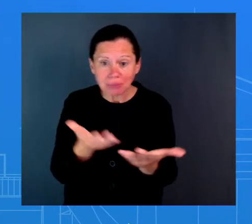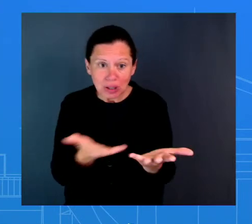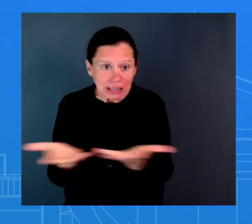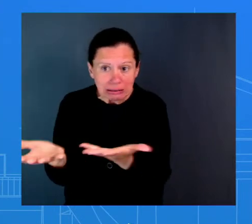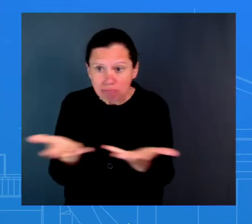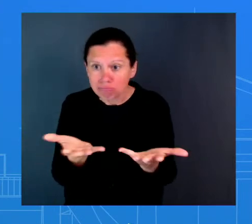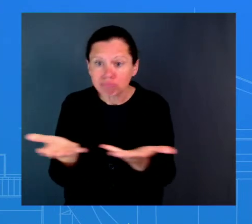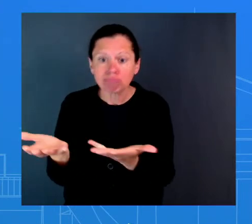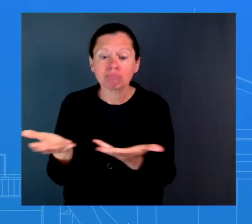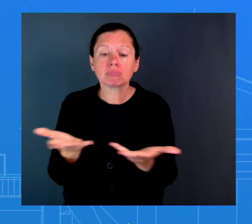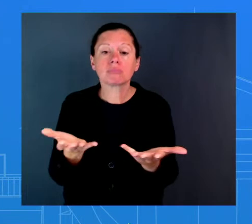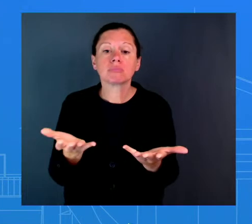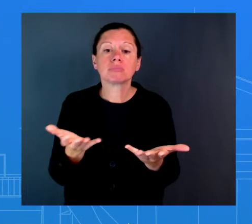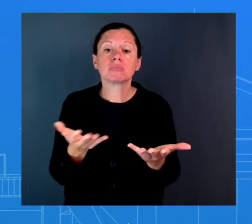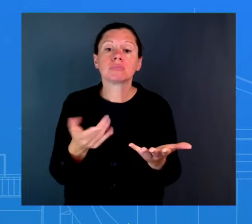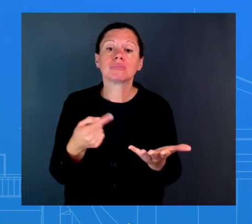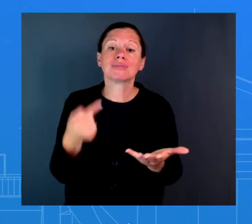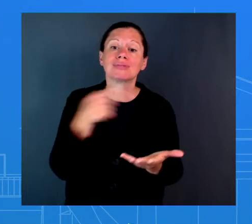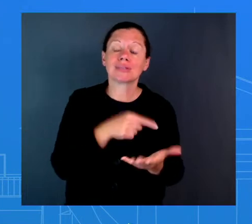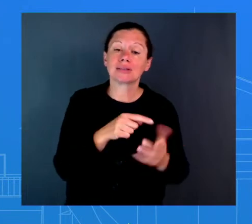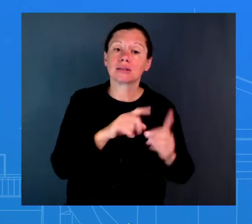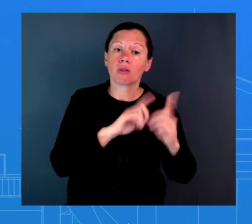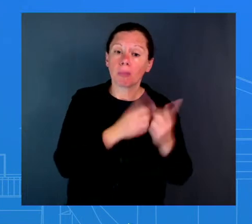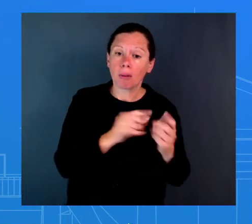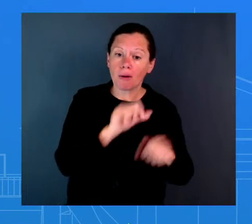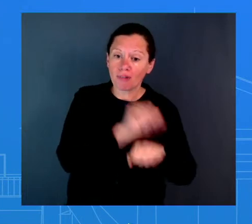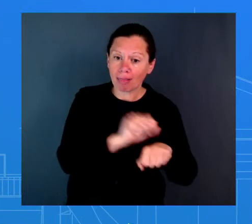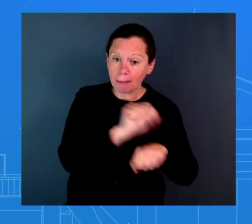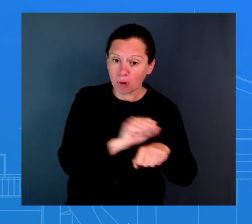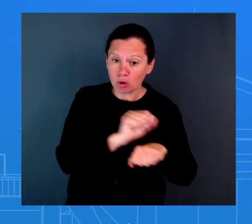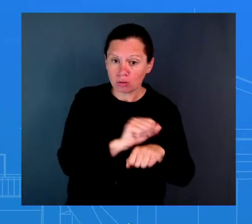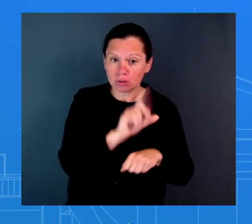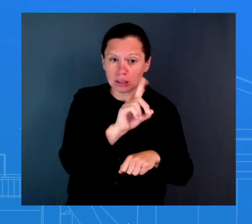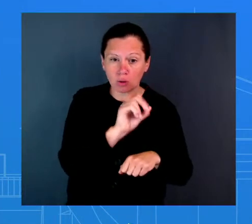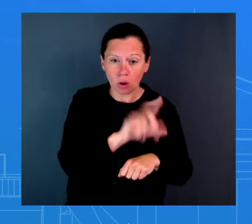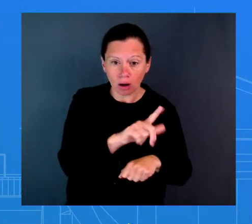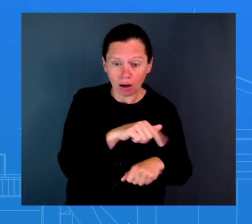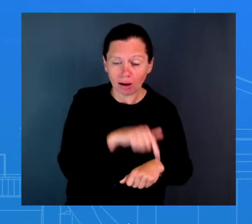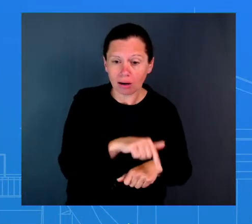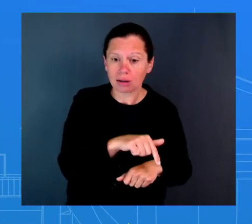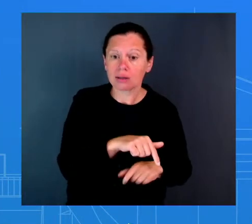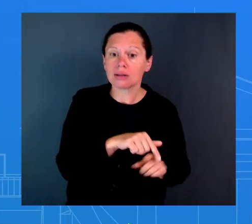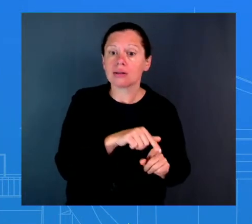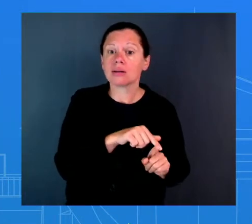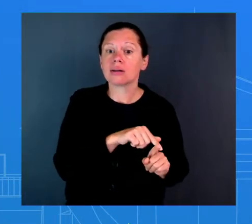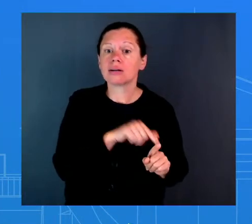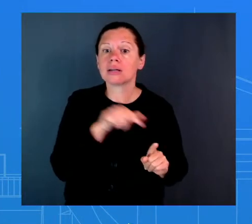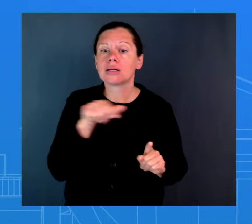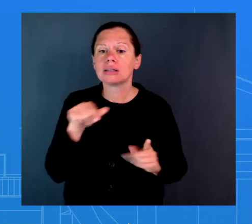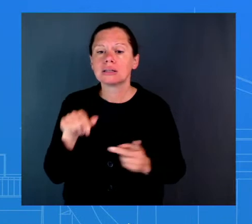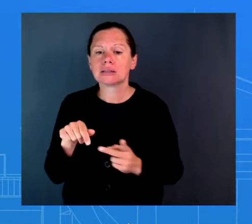with the leadership of Acting Secretary Su -- to make sure that they -- we provide assistance or any guidance